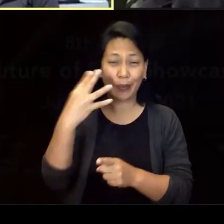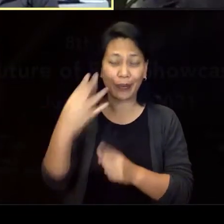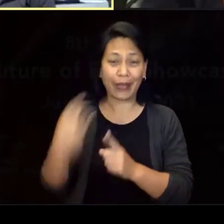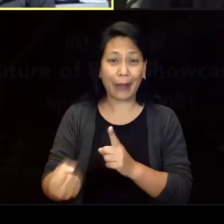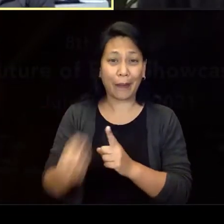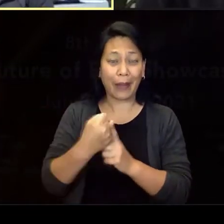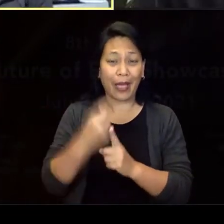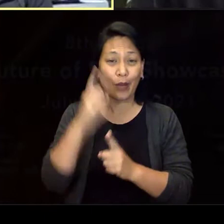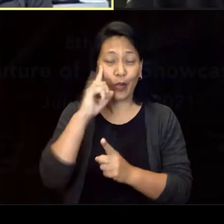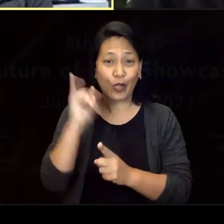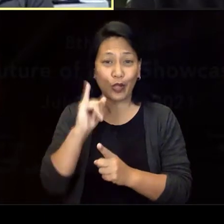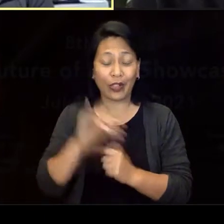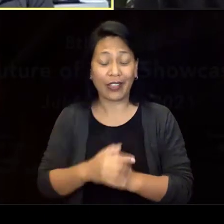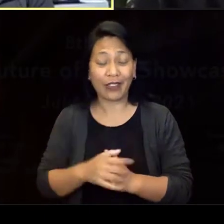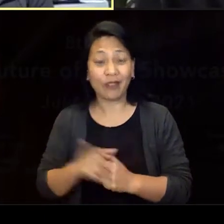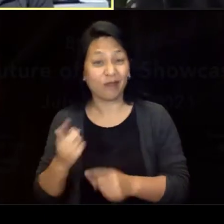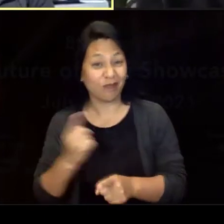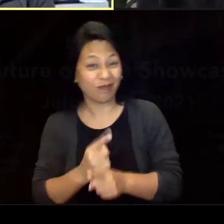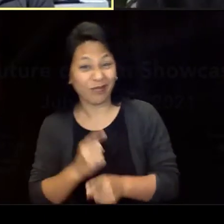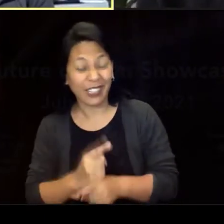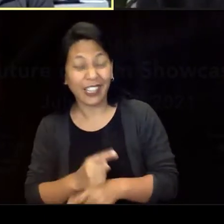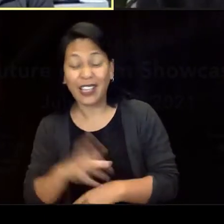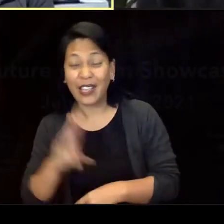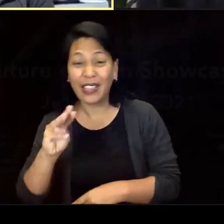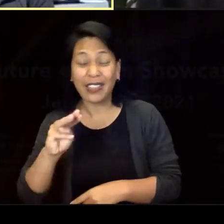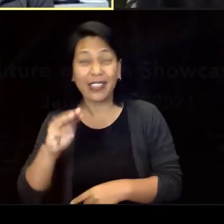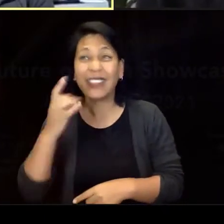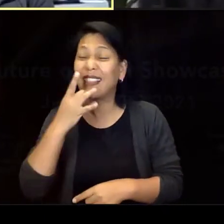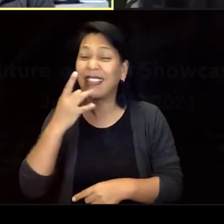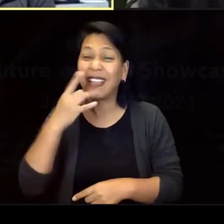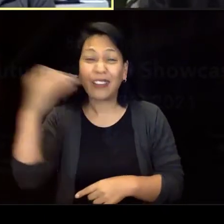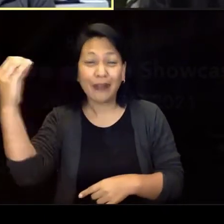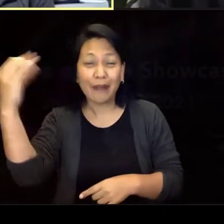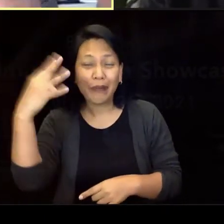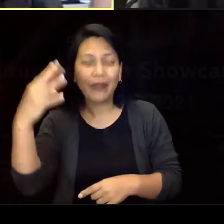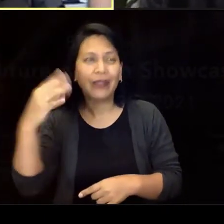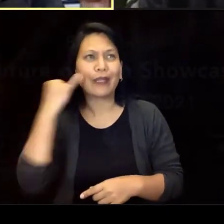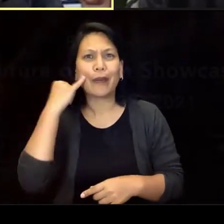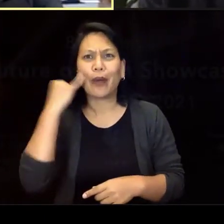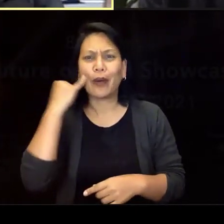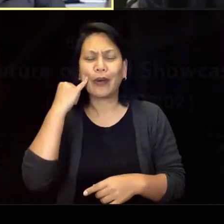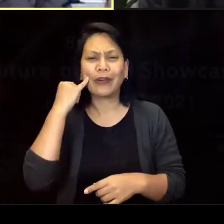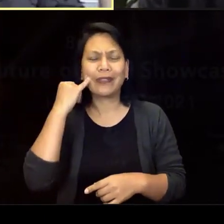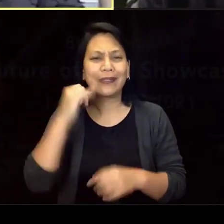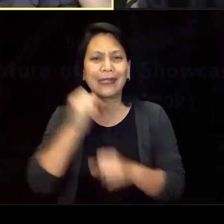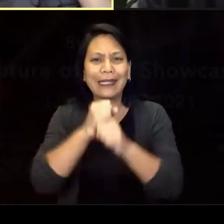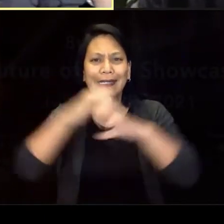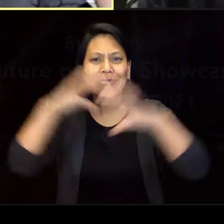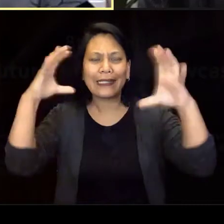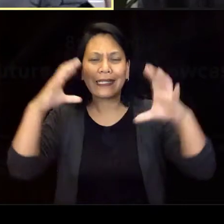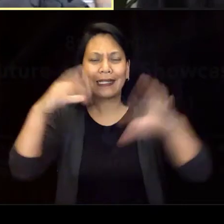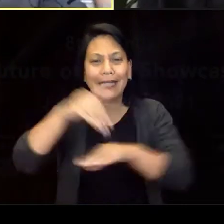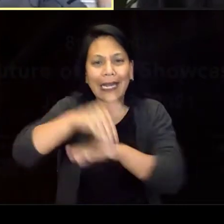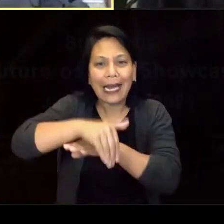Lighting can change so much. Like, especially if like, say you have like, it's like a nighttime scene and they're lit by like a streetlight.